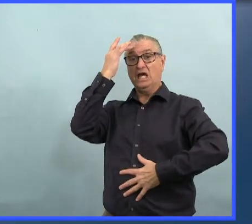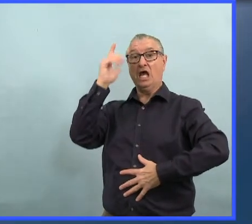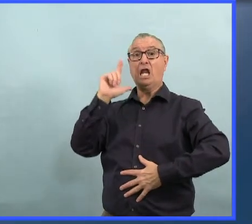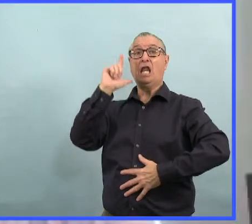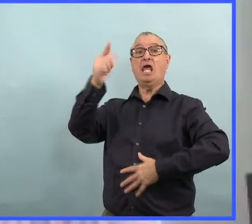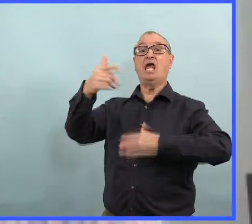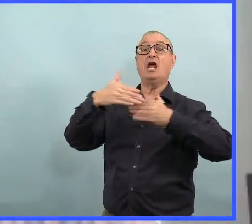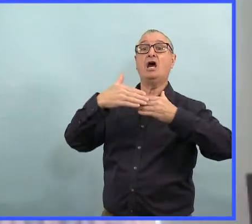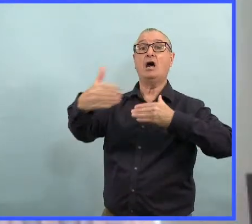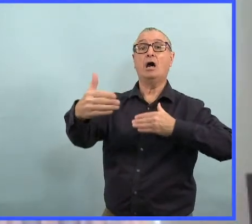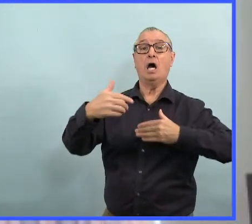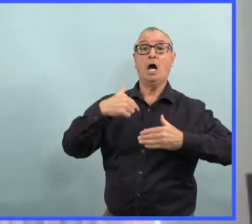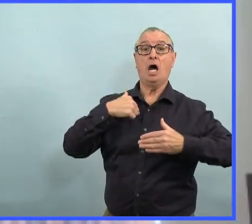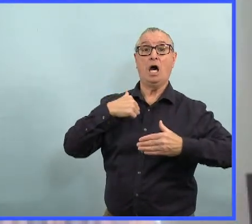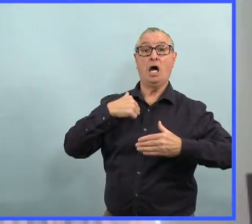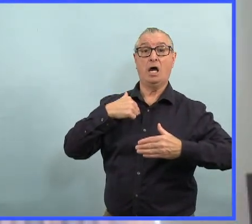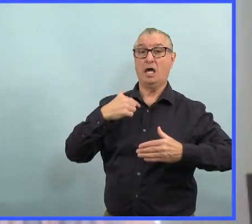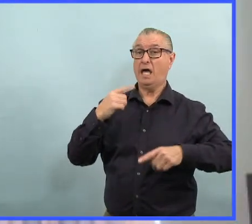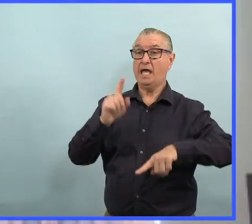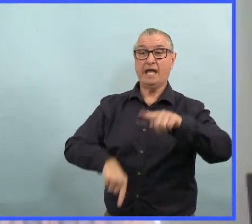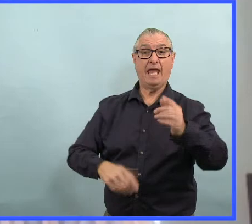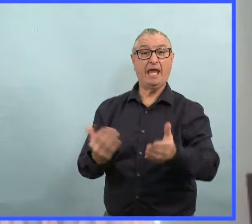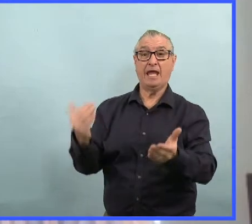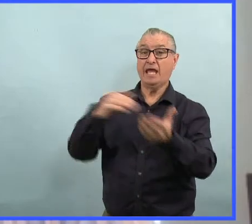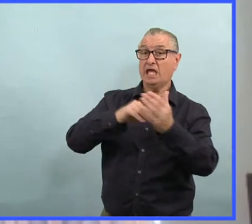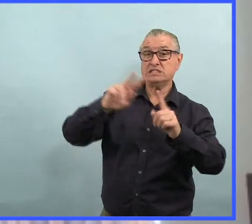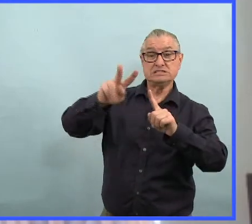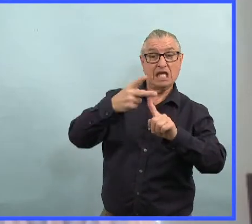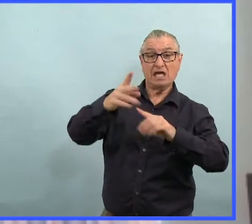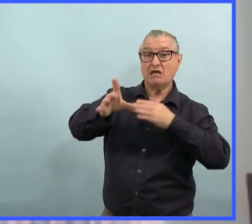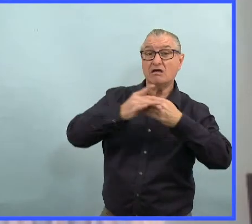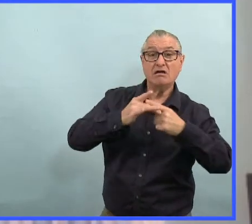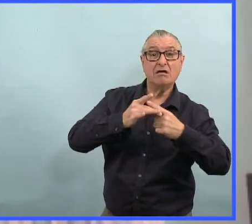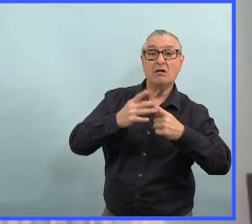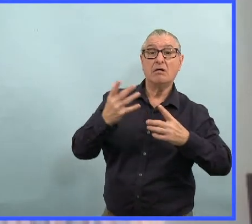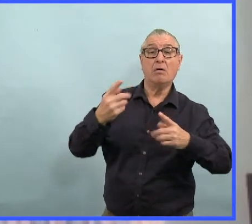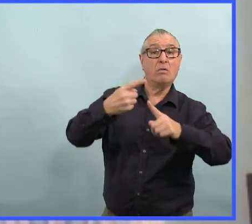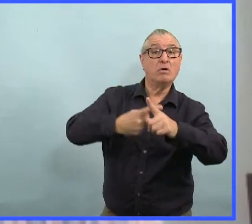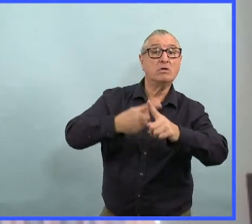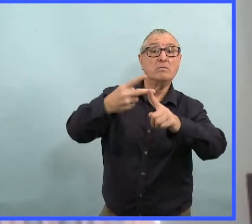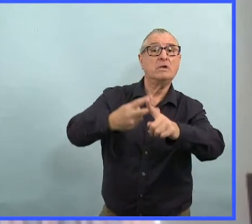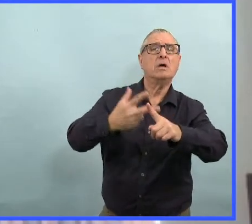and so again with this we're still learning about this omicron is is relatively new so we're still